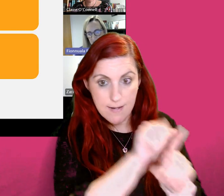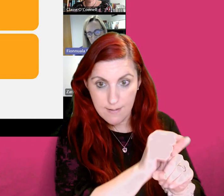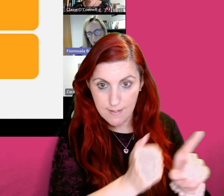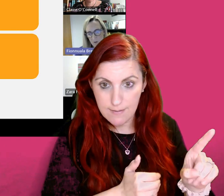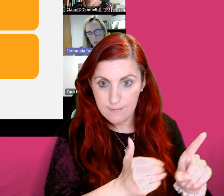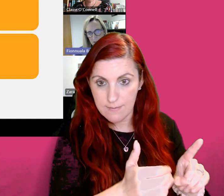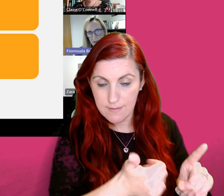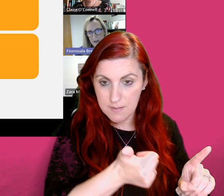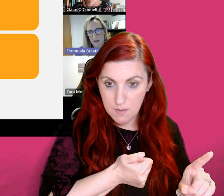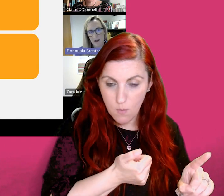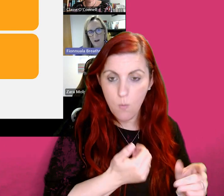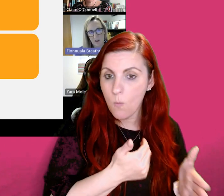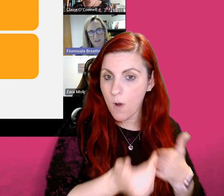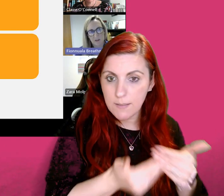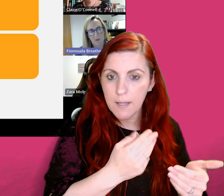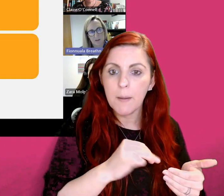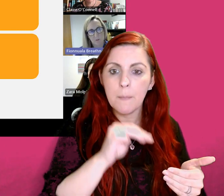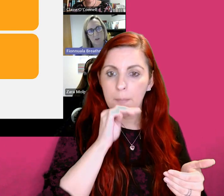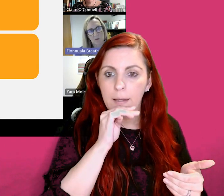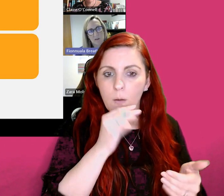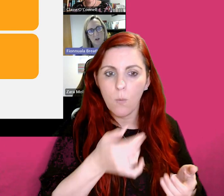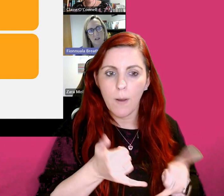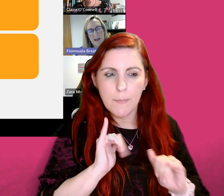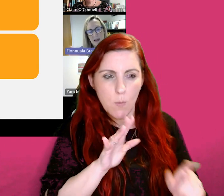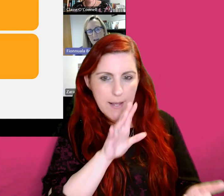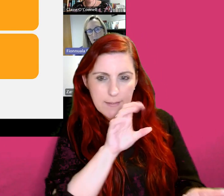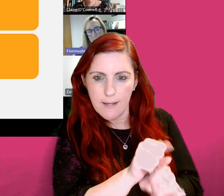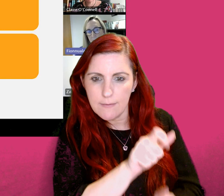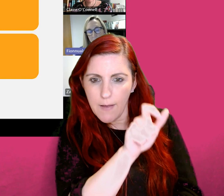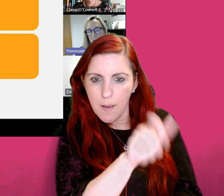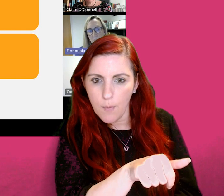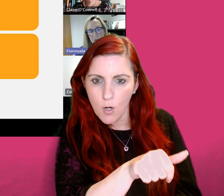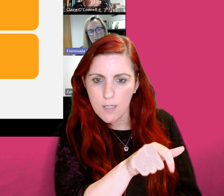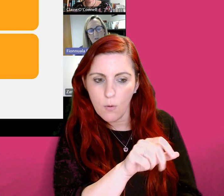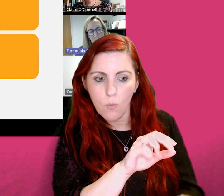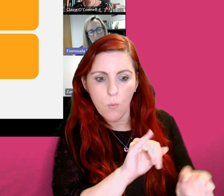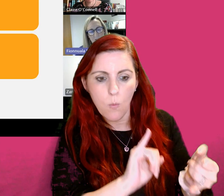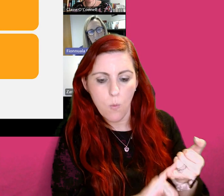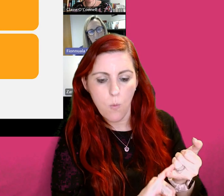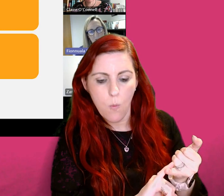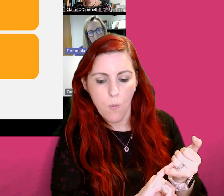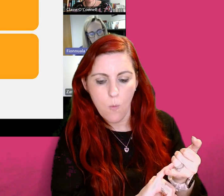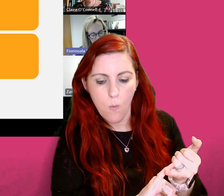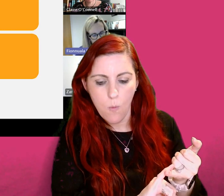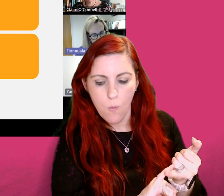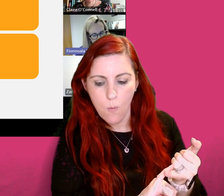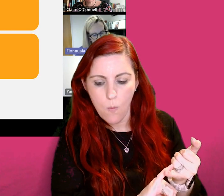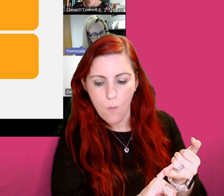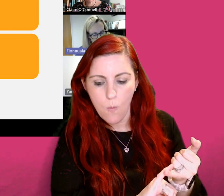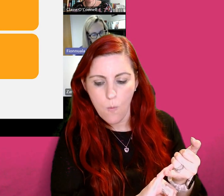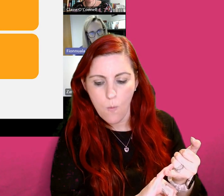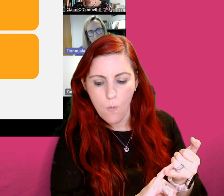is that we then have identified somebody who's got a an up to 50% risk of developing type 2 diabetes